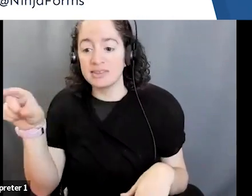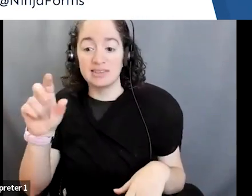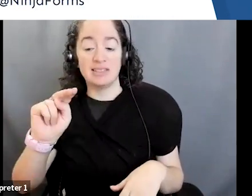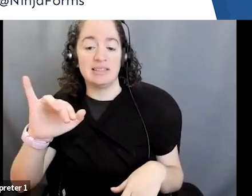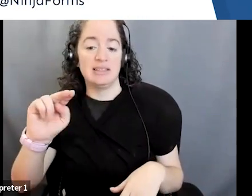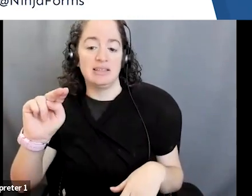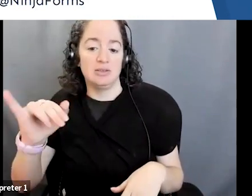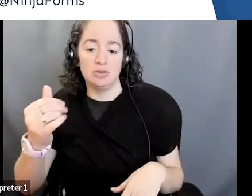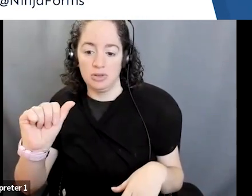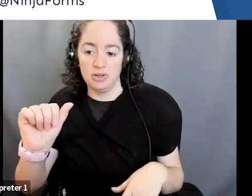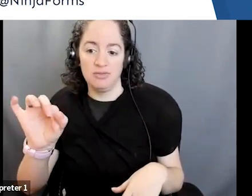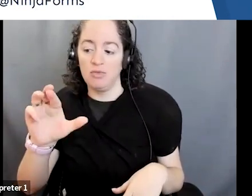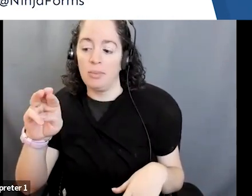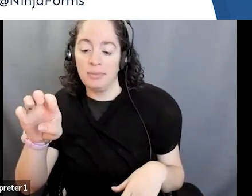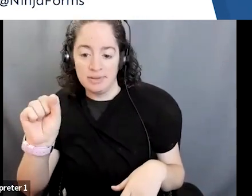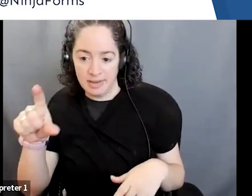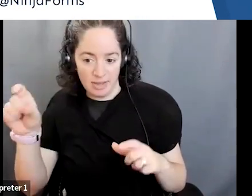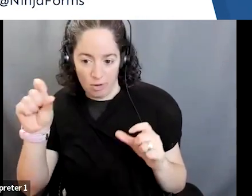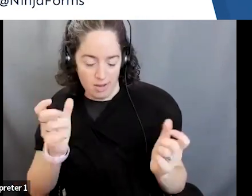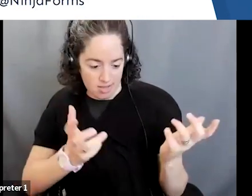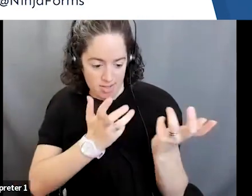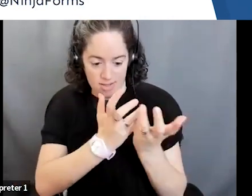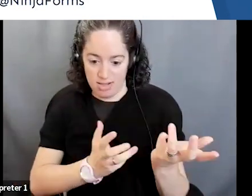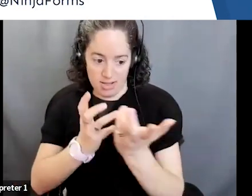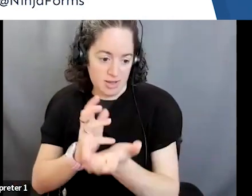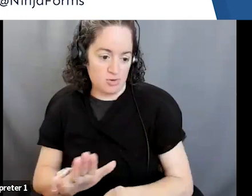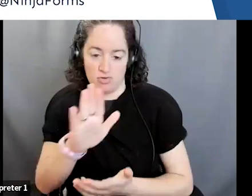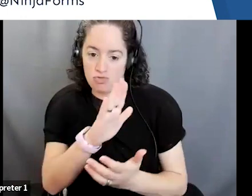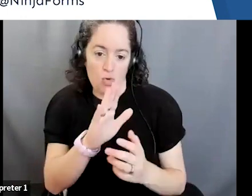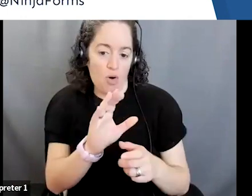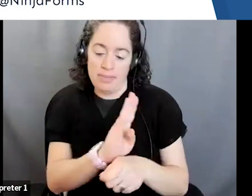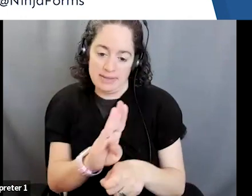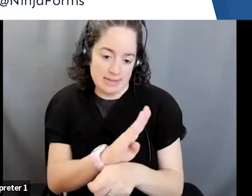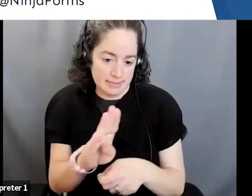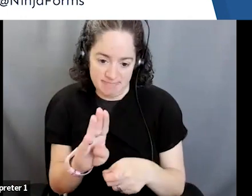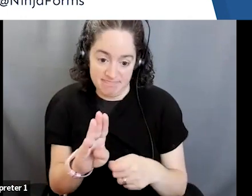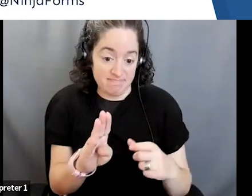to wherever you are aiming for. Thank you. Huge shout out to Ninja Forms for sponsoring